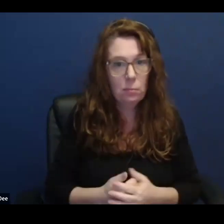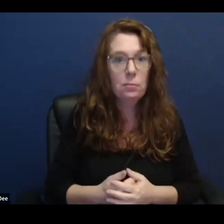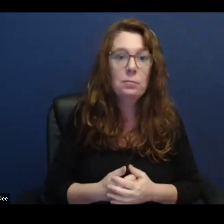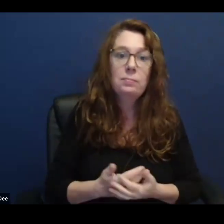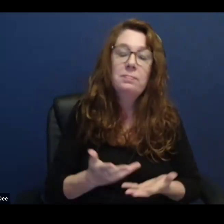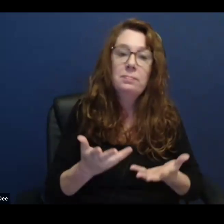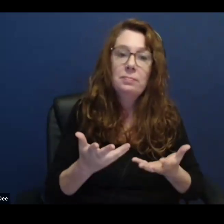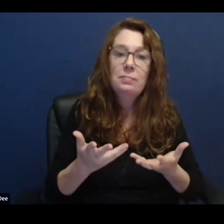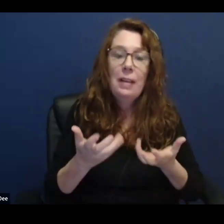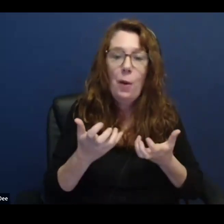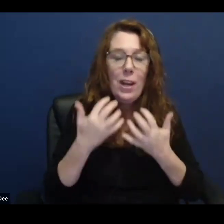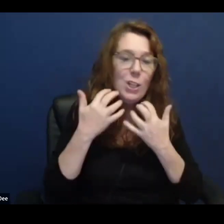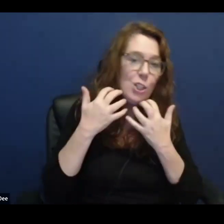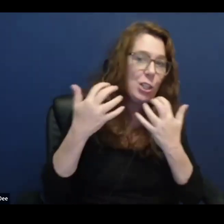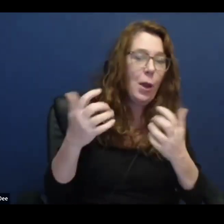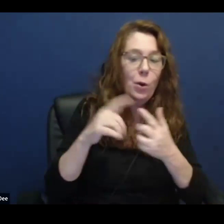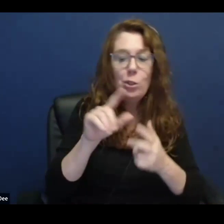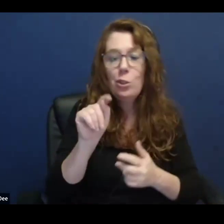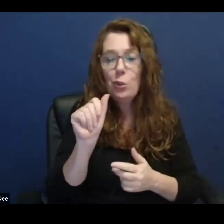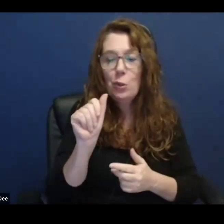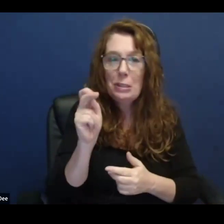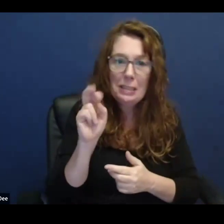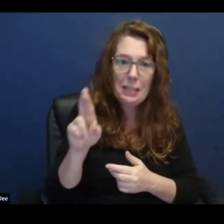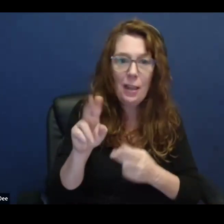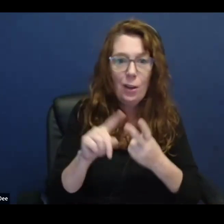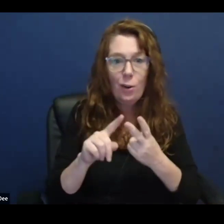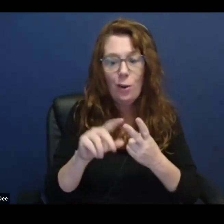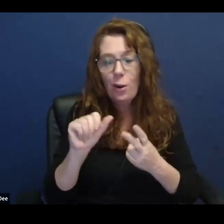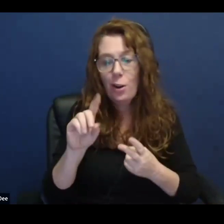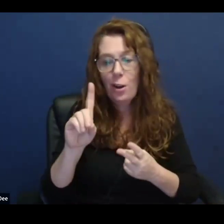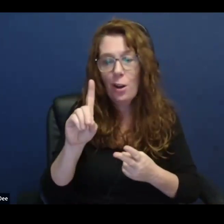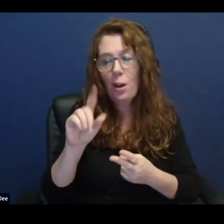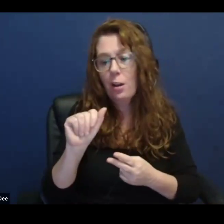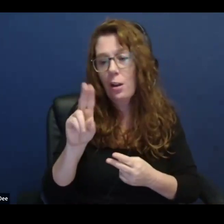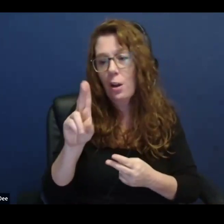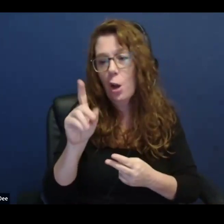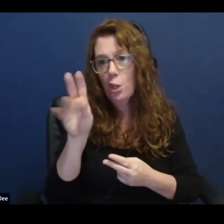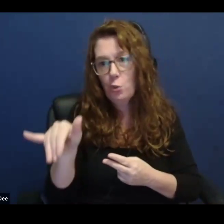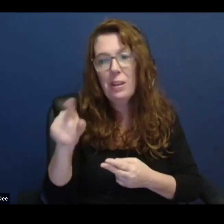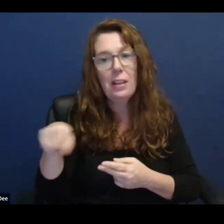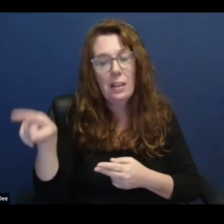I want to shout out to Tanner and Audrey who are the fellows with the National NAGPRA program who